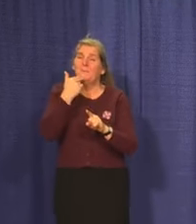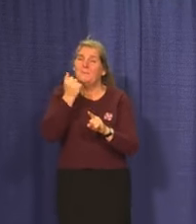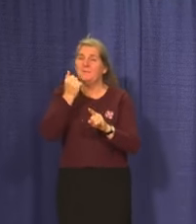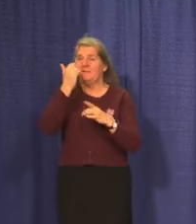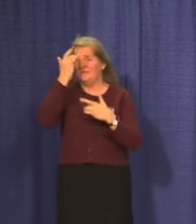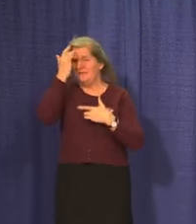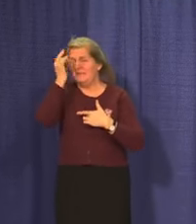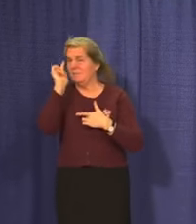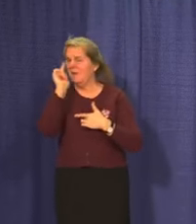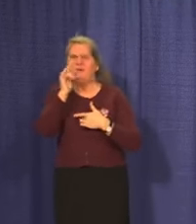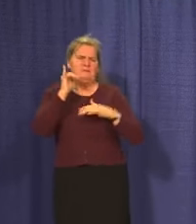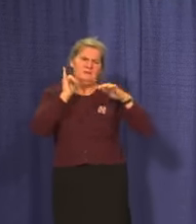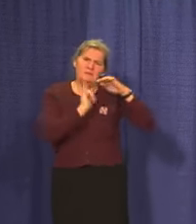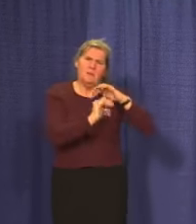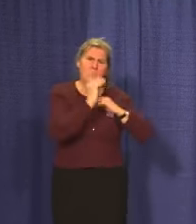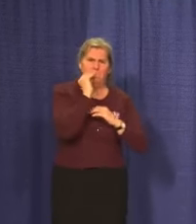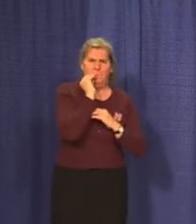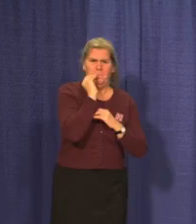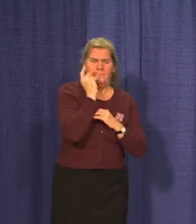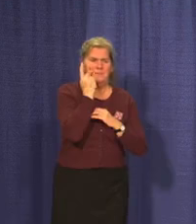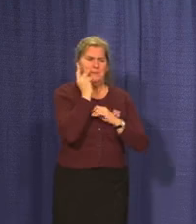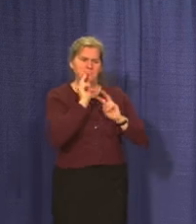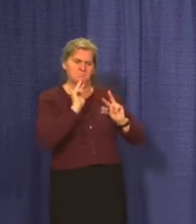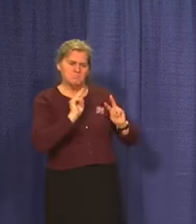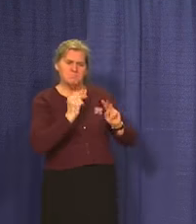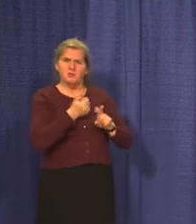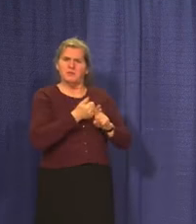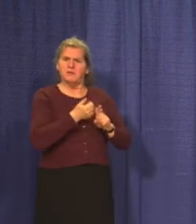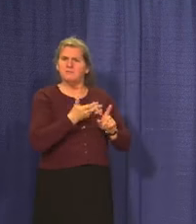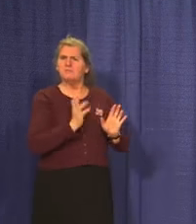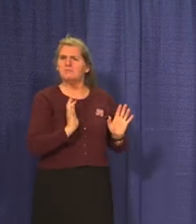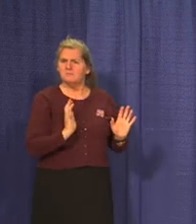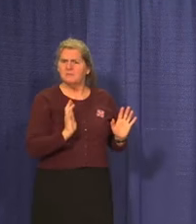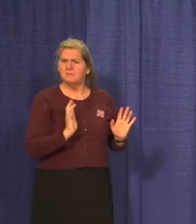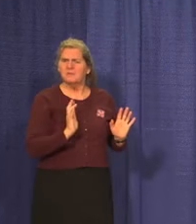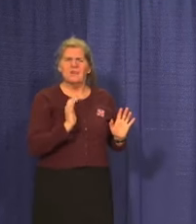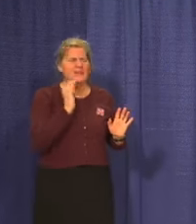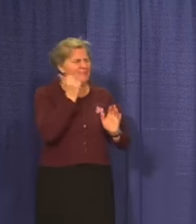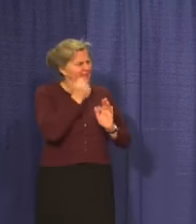TAKE SOME TIME AT HOME AND SEE WHAT IS GOING ON. WHEN YOU HAVE ANY SYMPTOMS,